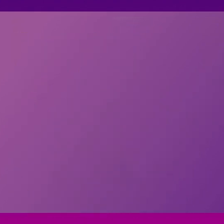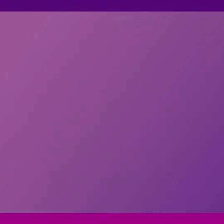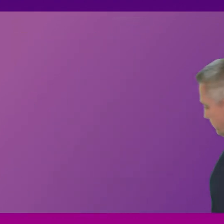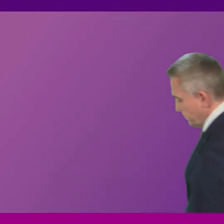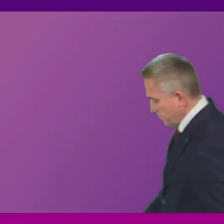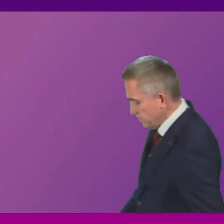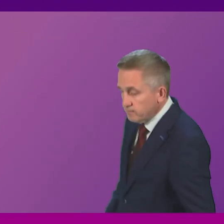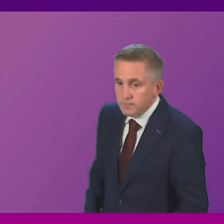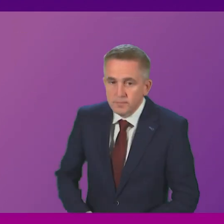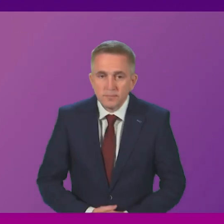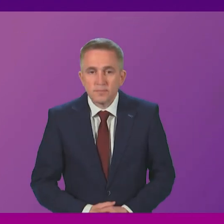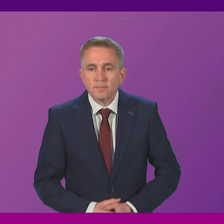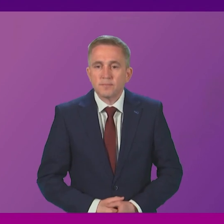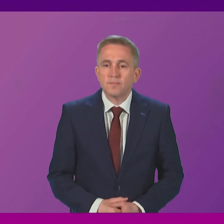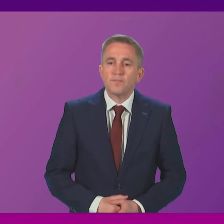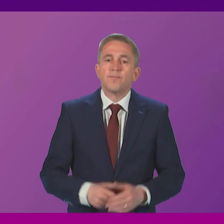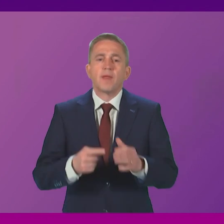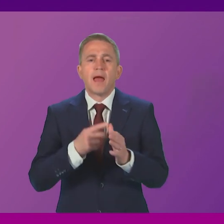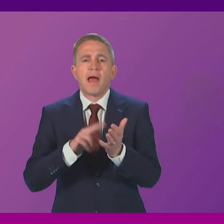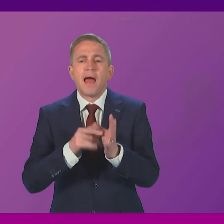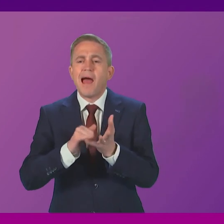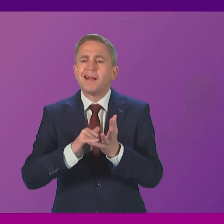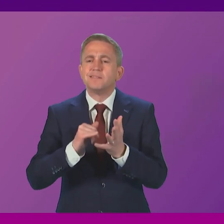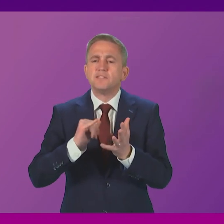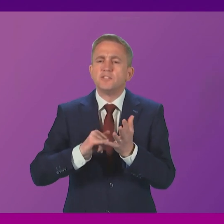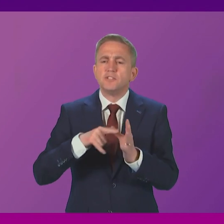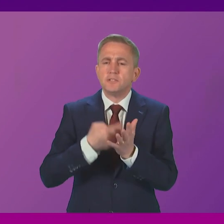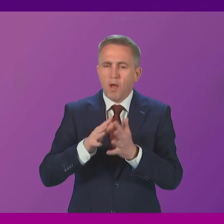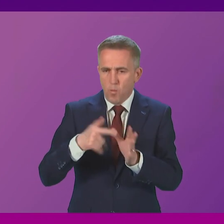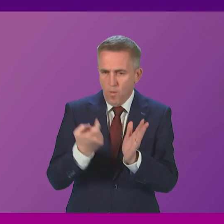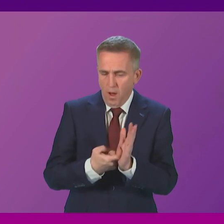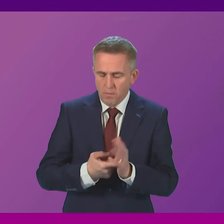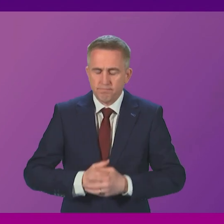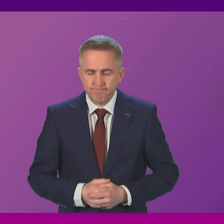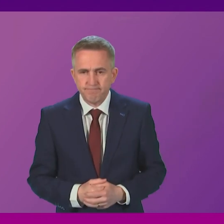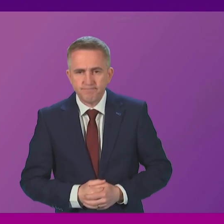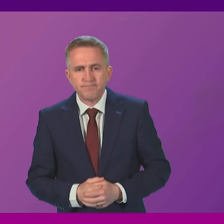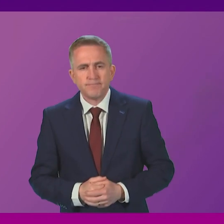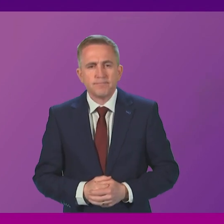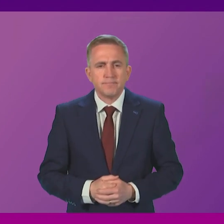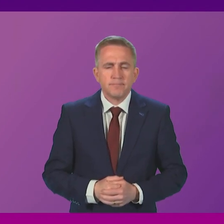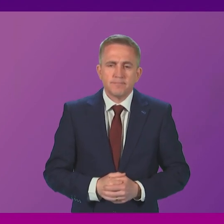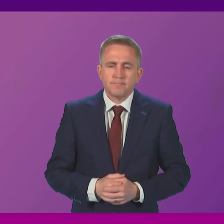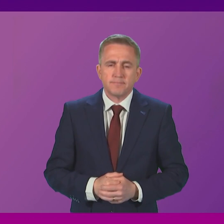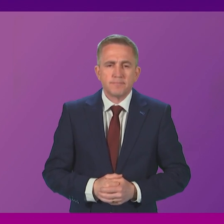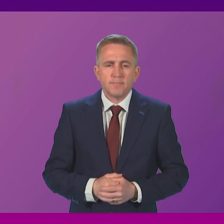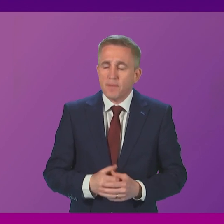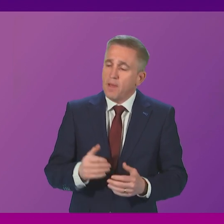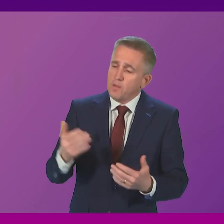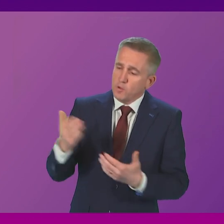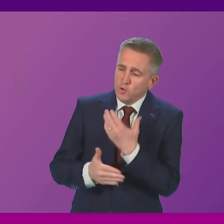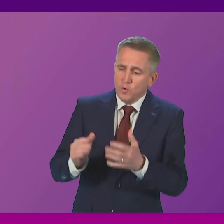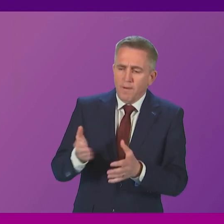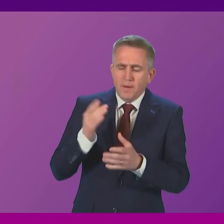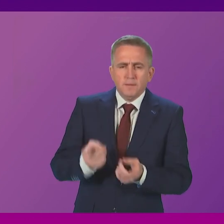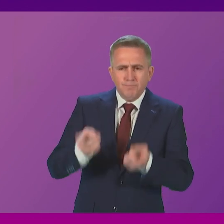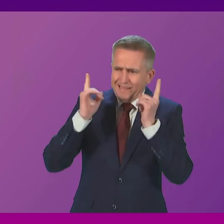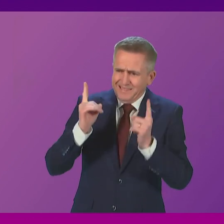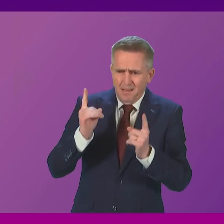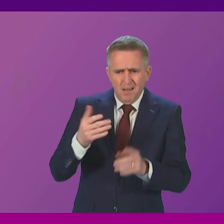Scotland’s incoming First Minister has been left with an overflowing in-tray to deal with.